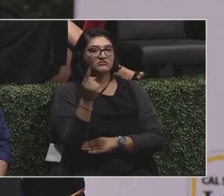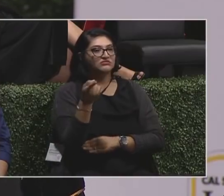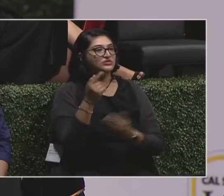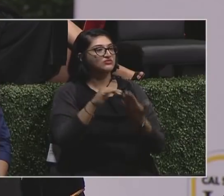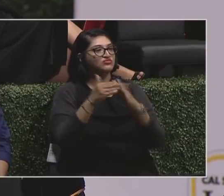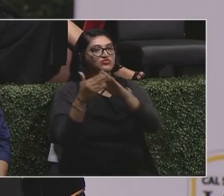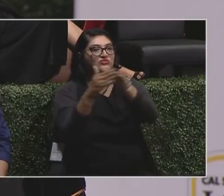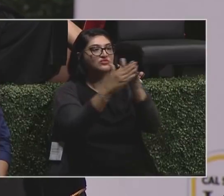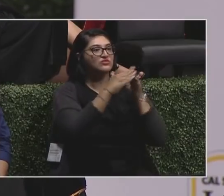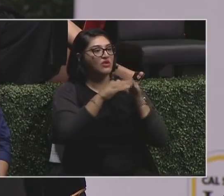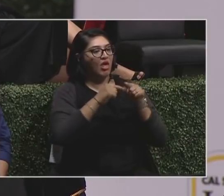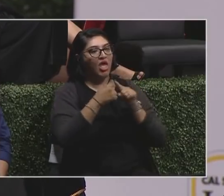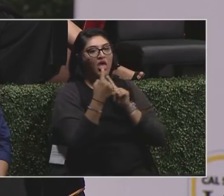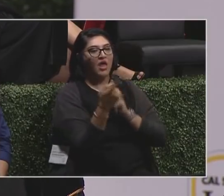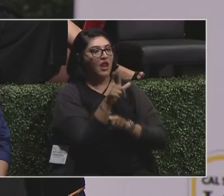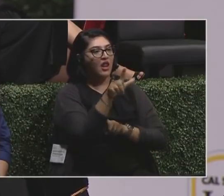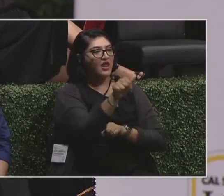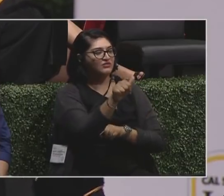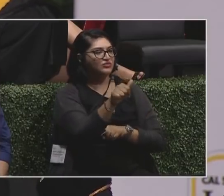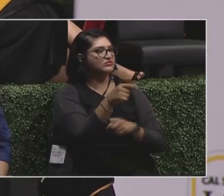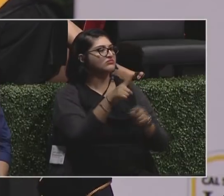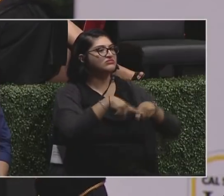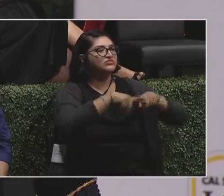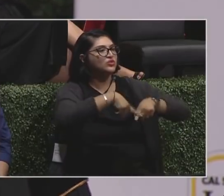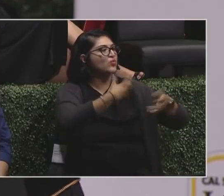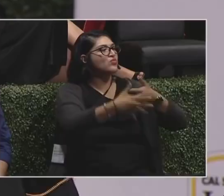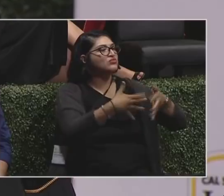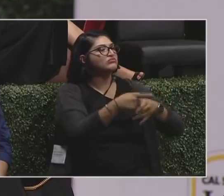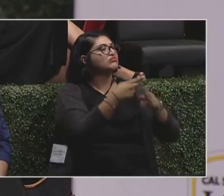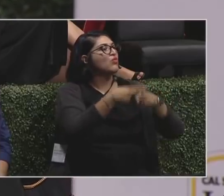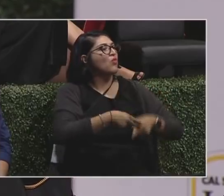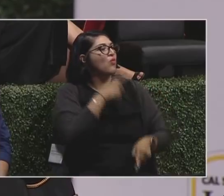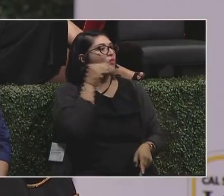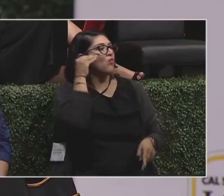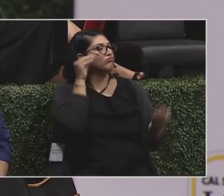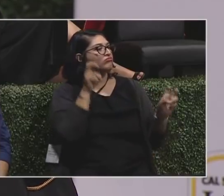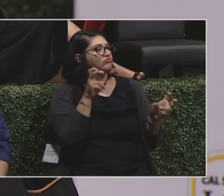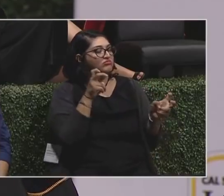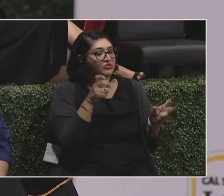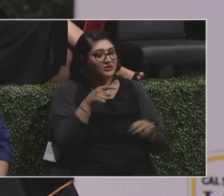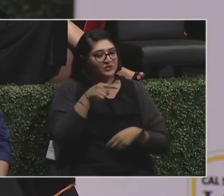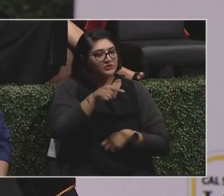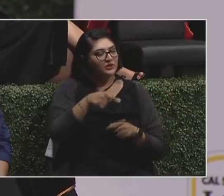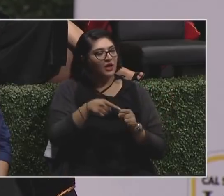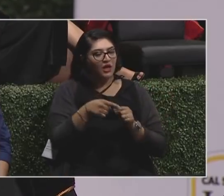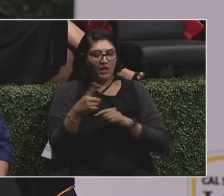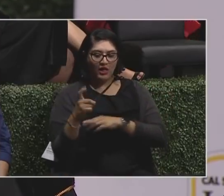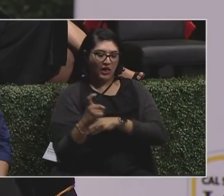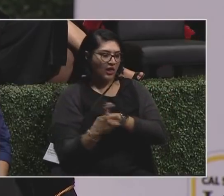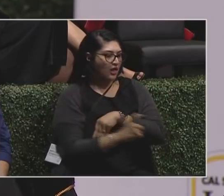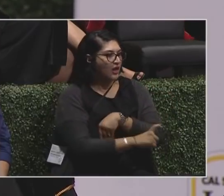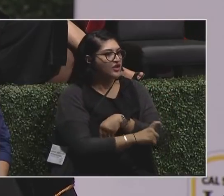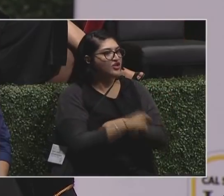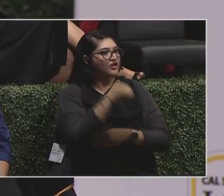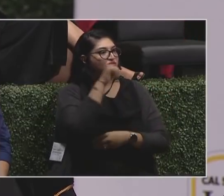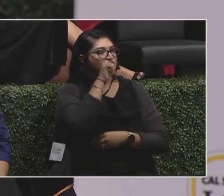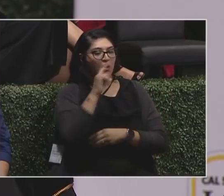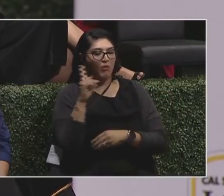THAT'S WHY TODAY'S COMMENCEMENT IS SUCH A MONUMENTAL DAY FOR COMMUNITIES ACROSS LOS ANGELES AND FOR WHEREVER YOU CALL HOME.